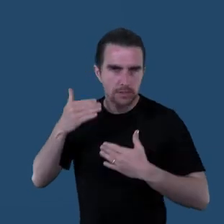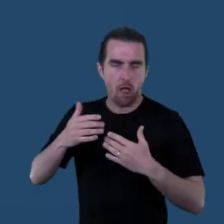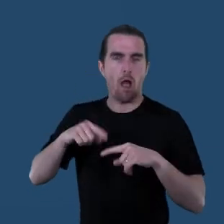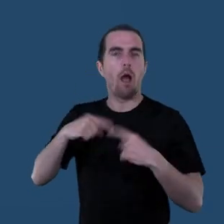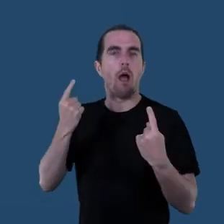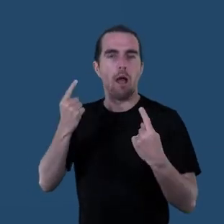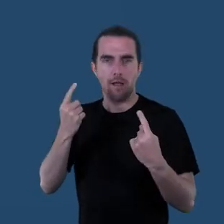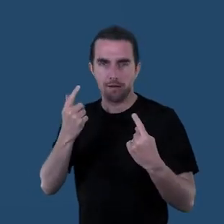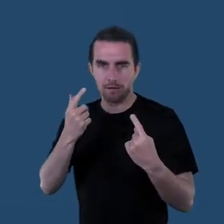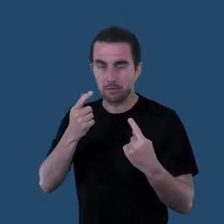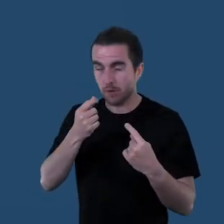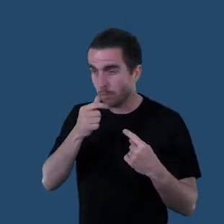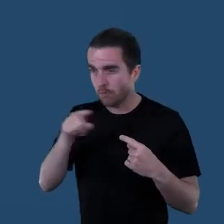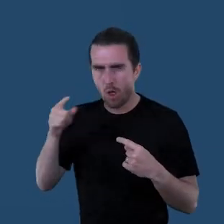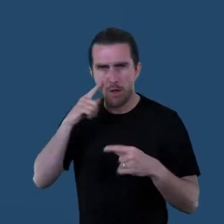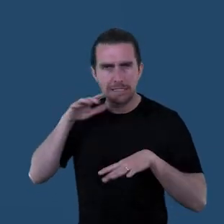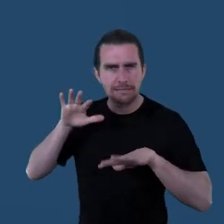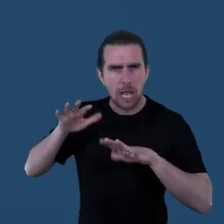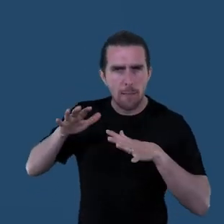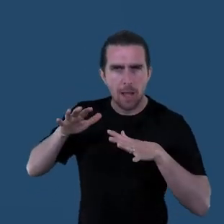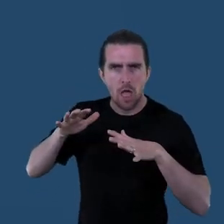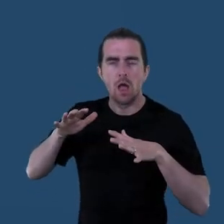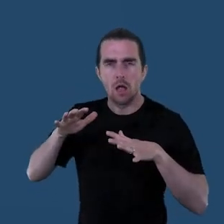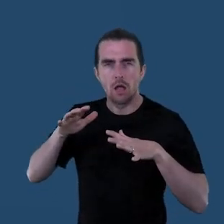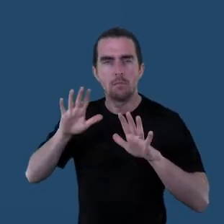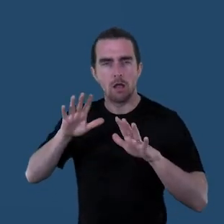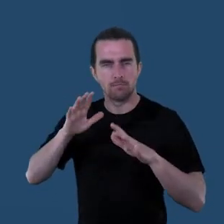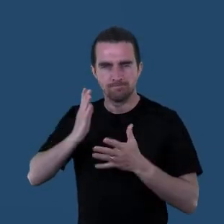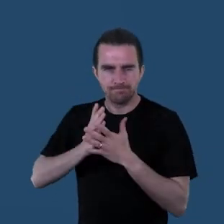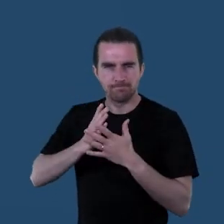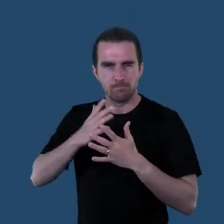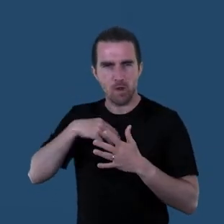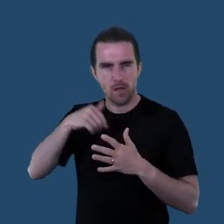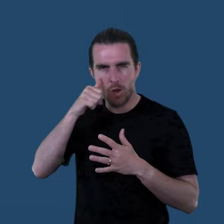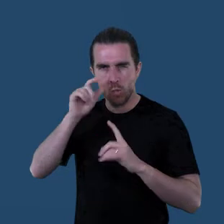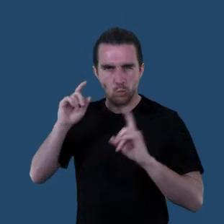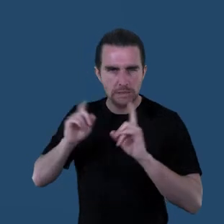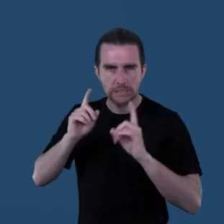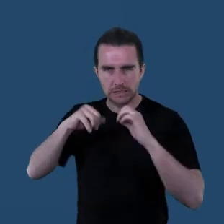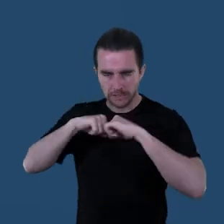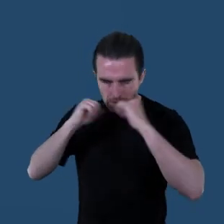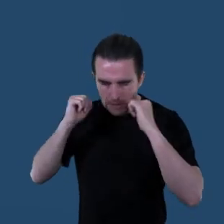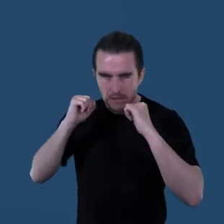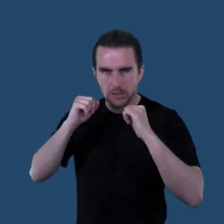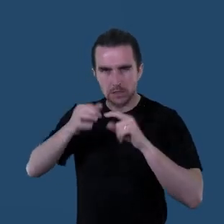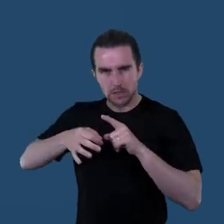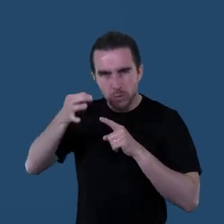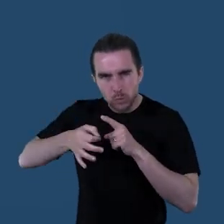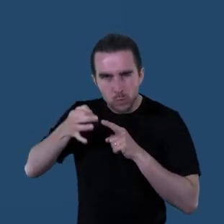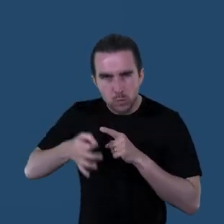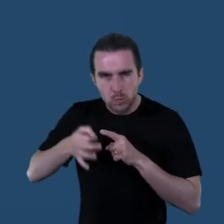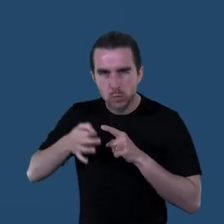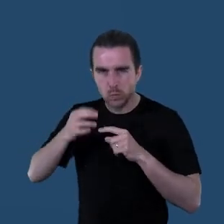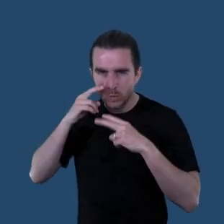And then others look incredibly similar, and it's about what's actually going on inside. Those are the things that we need to look at in detail.